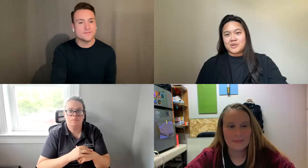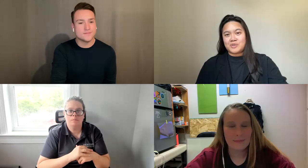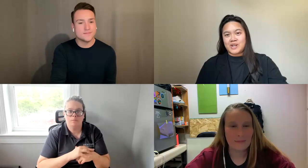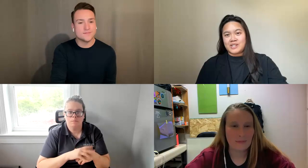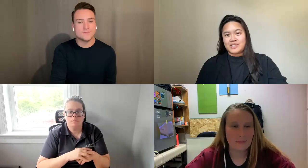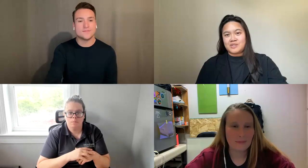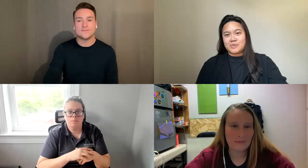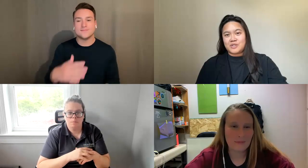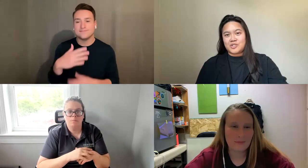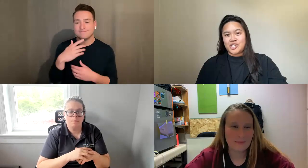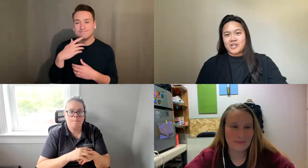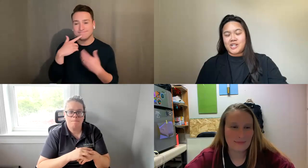Thank you so much for sharing.